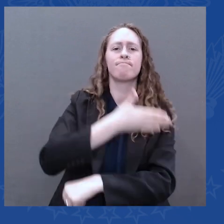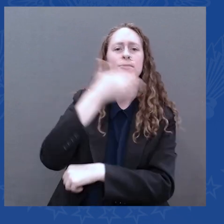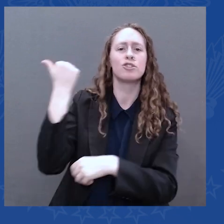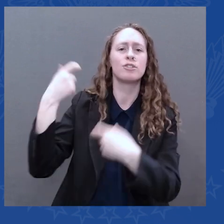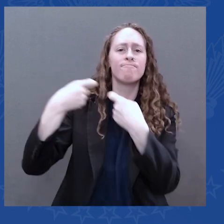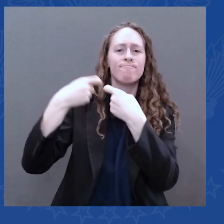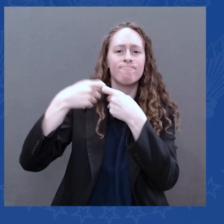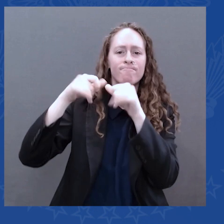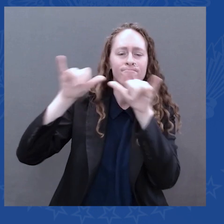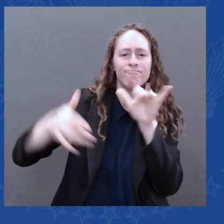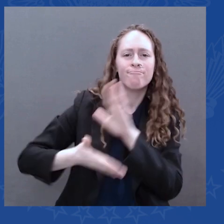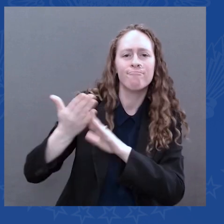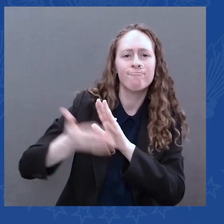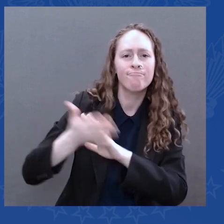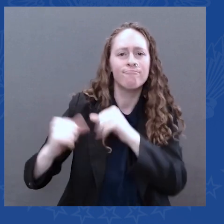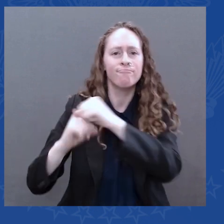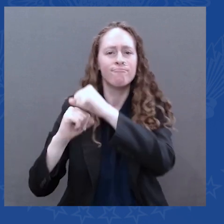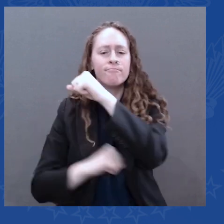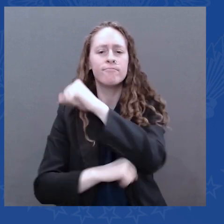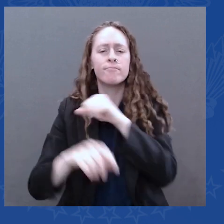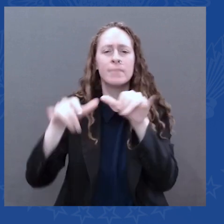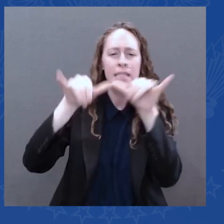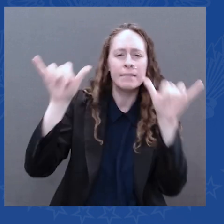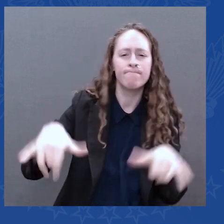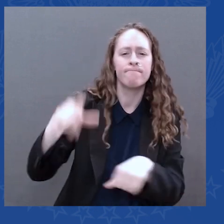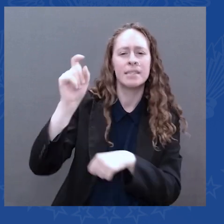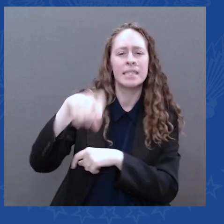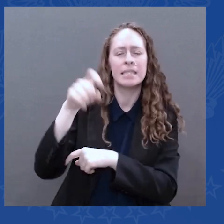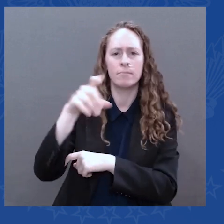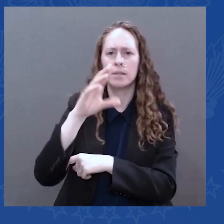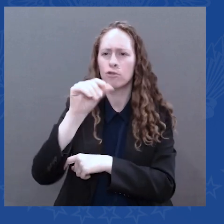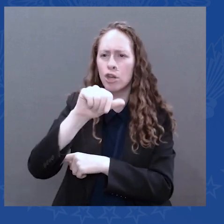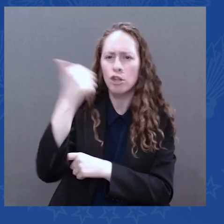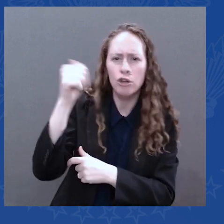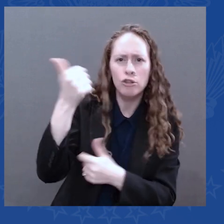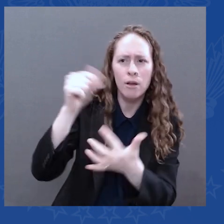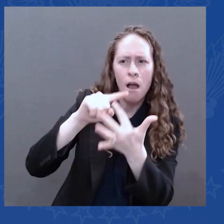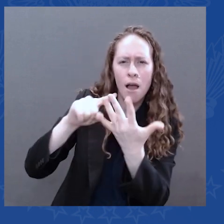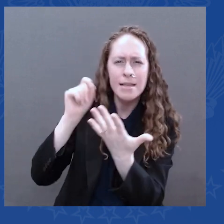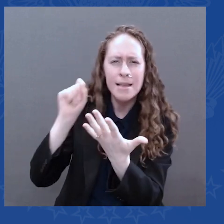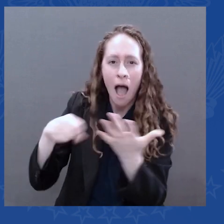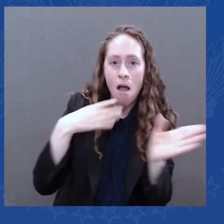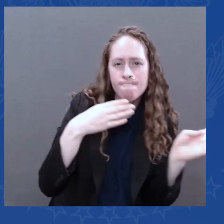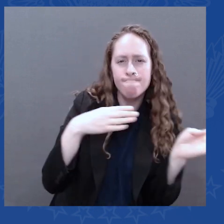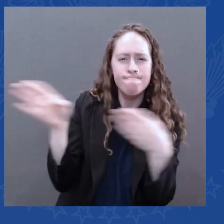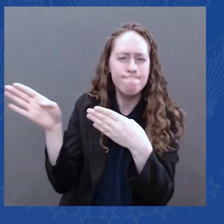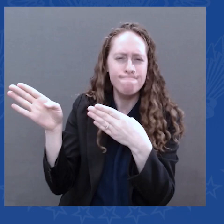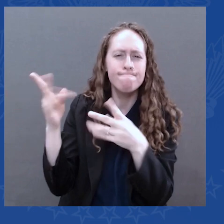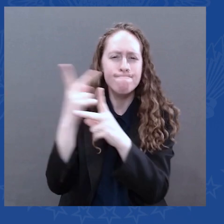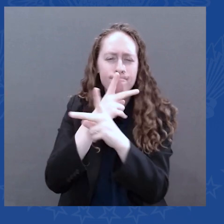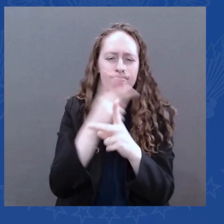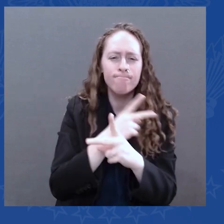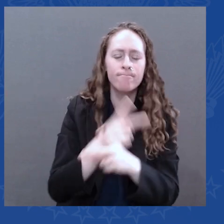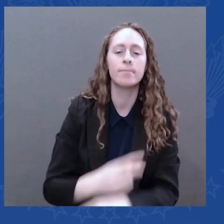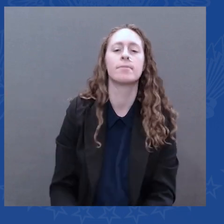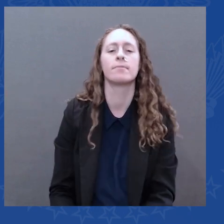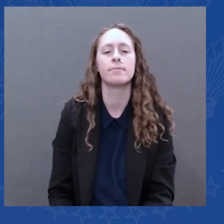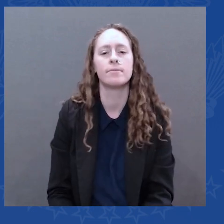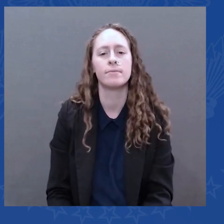So we want, as Europeans, to diversify away from Russia, towards suppliers that we trust, that are friends,